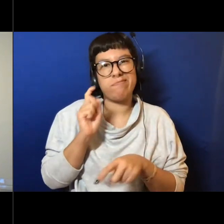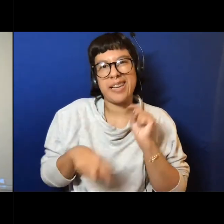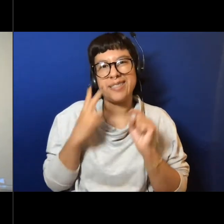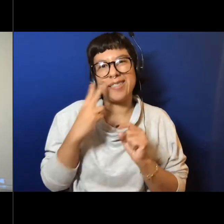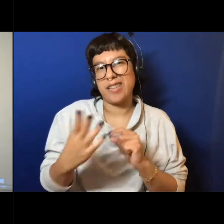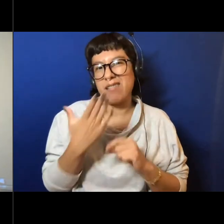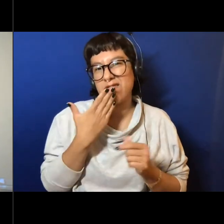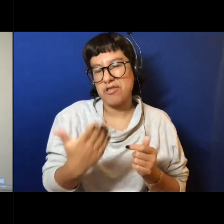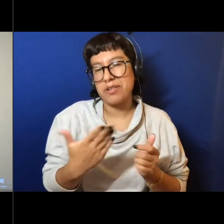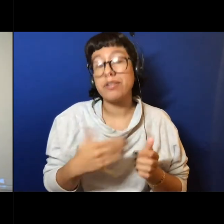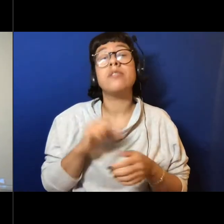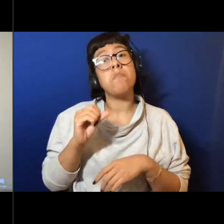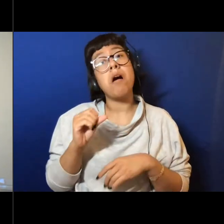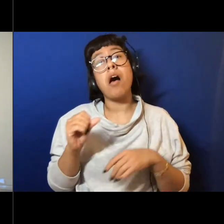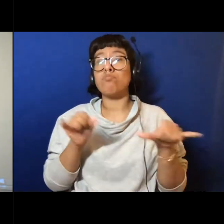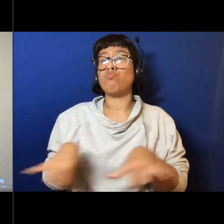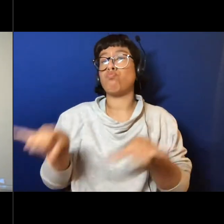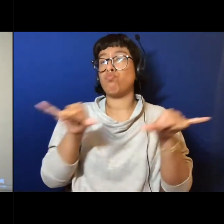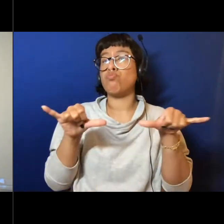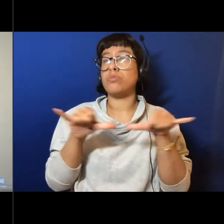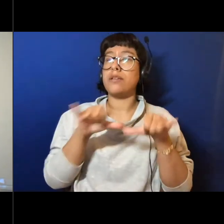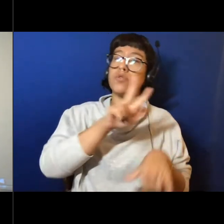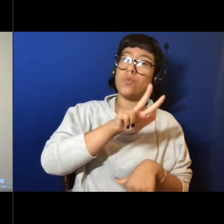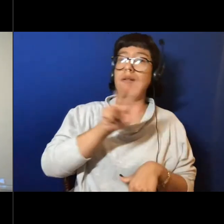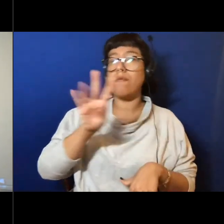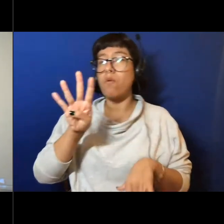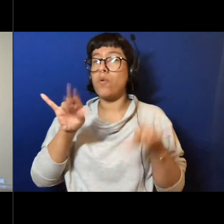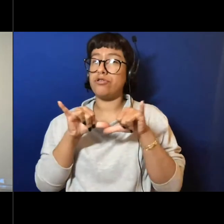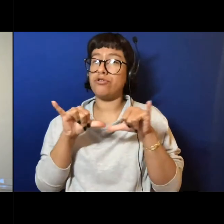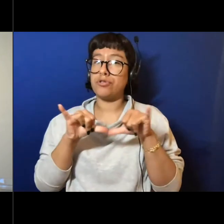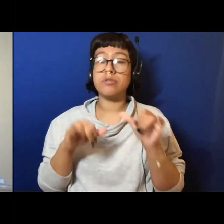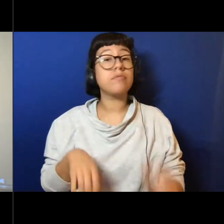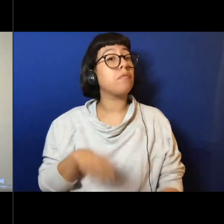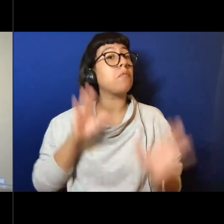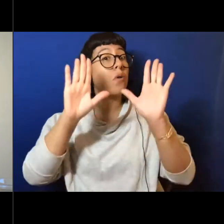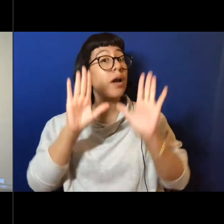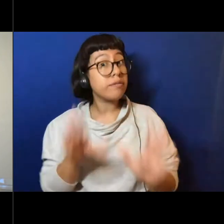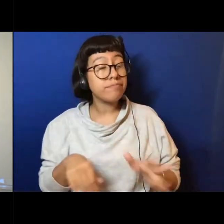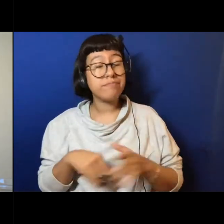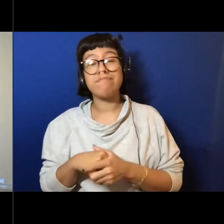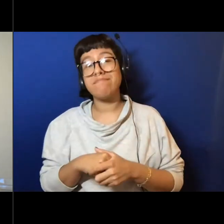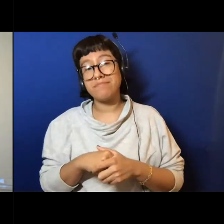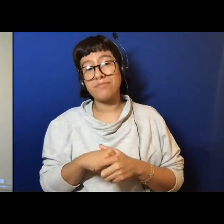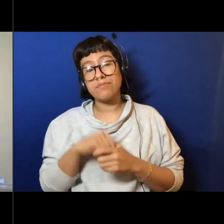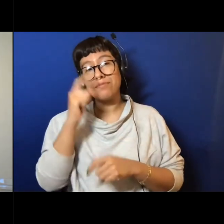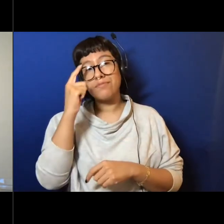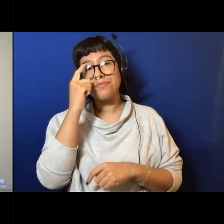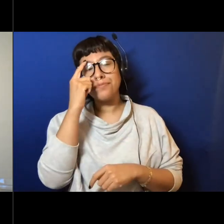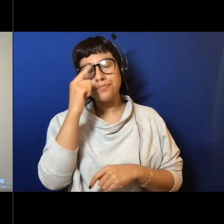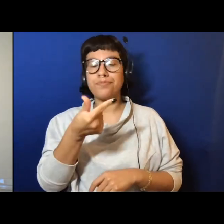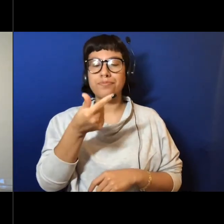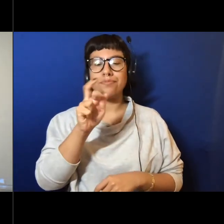but generally a little smaller than what I showed you. [Grace] Okay, great. And we got another interesting question.